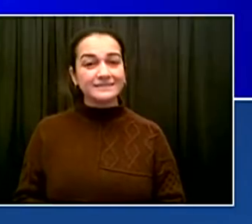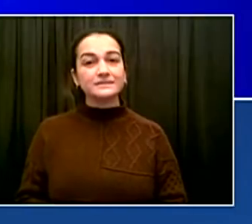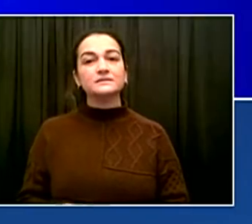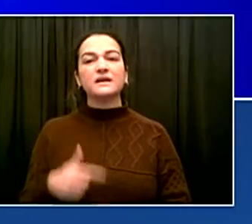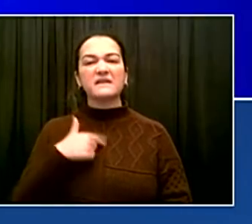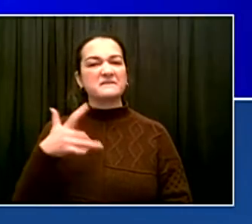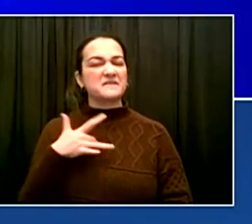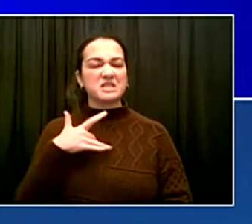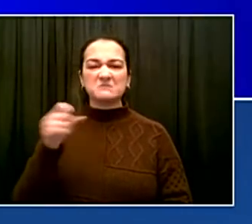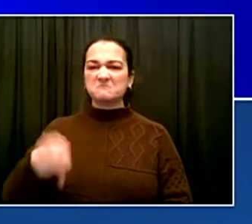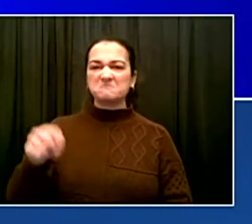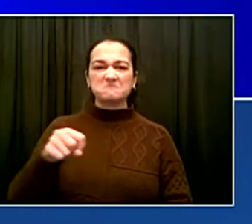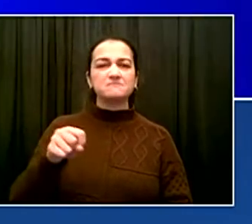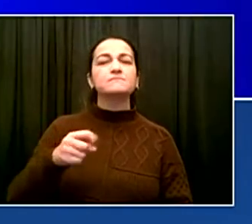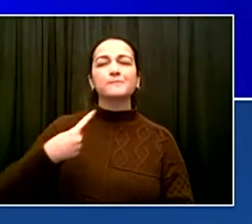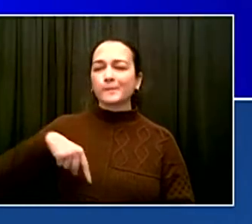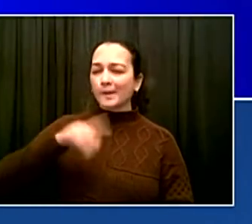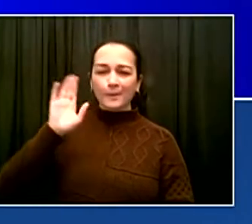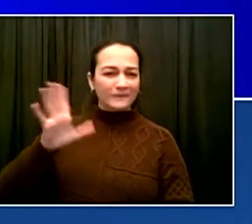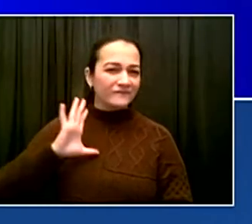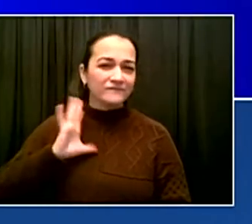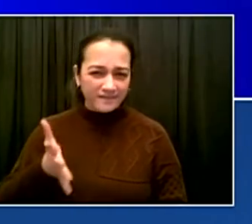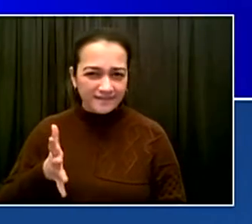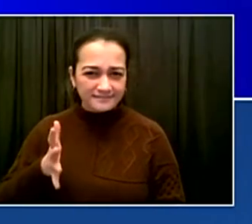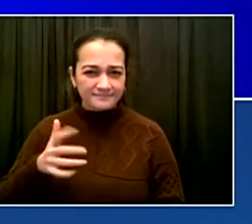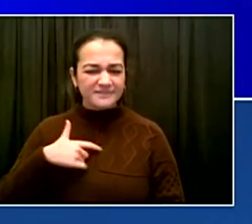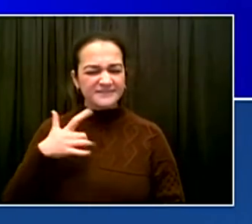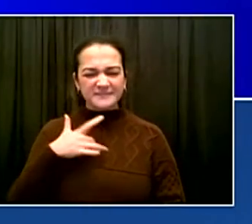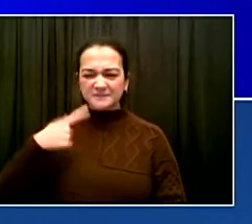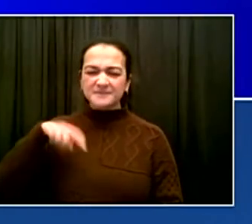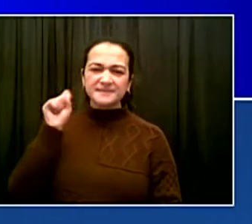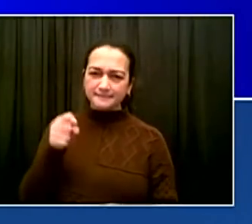IMMEDIATE STEPS AND I'M ABSOLUTELY CONFIDENT IN THE CITY'S ABILITY TO FIGHT BACK WITH OMICRON, OVERCOME IT, I'M